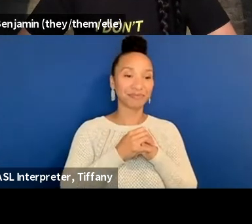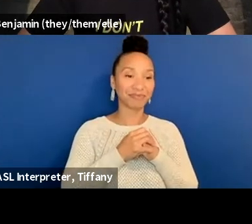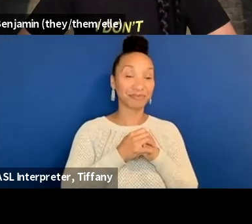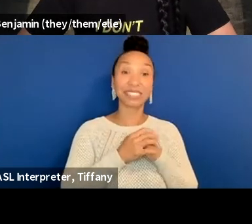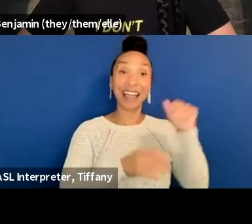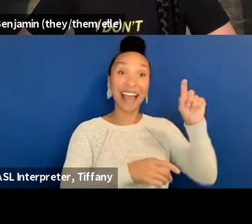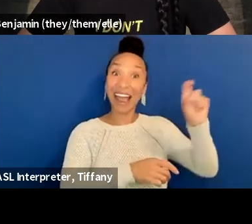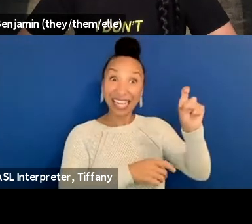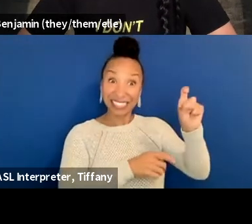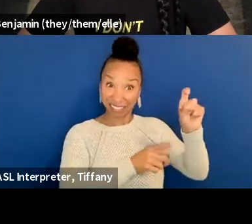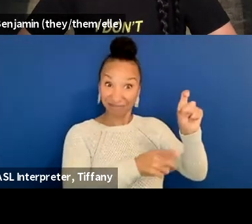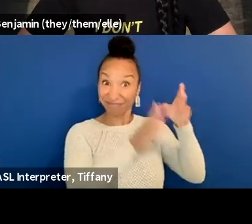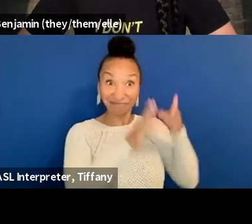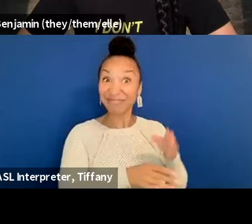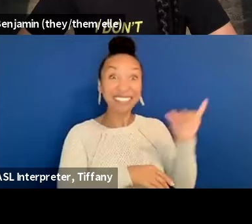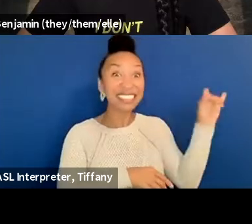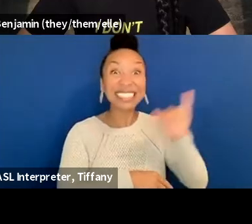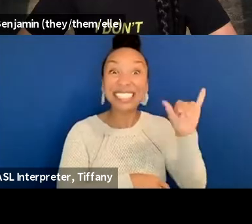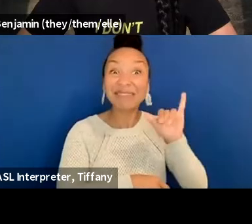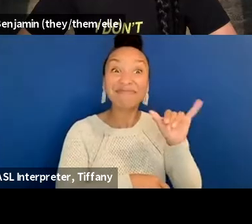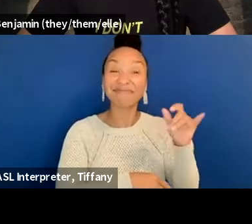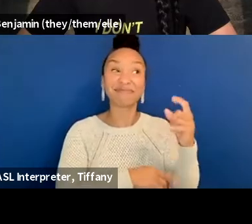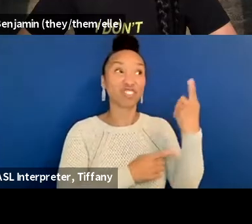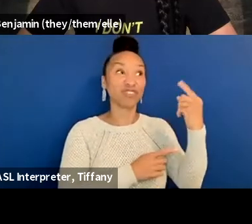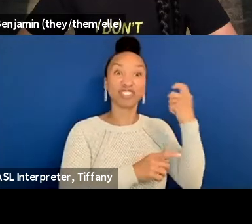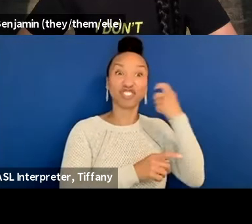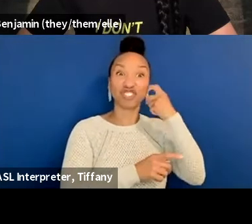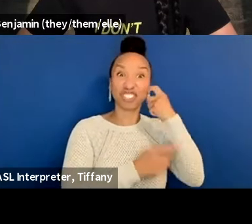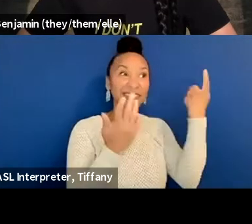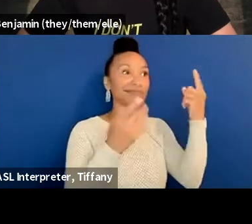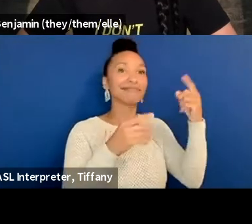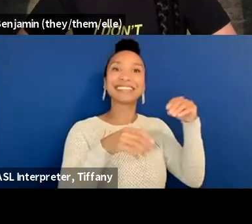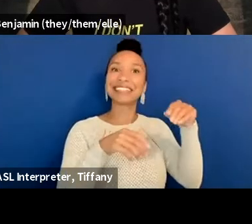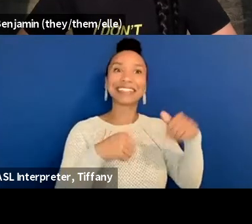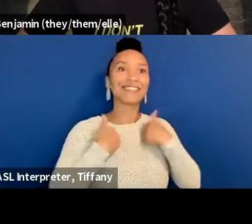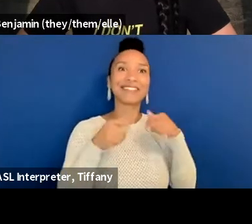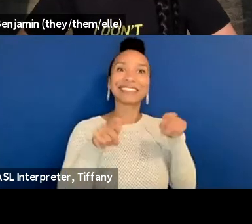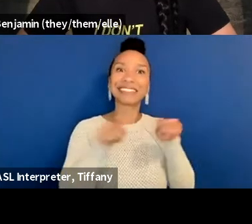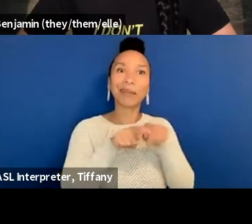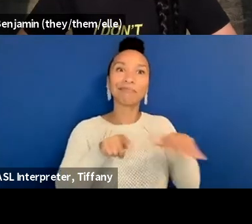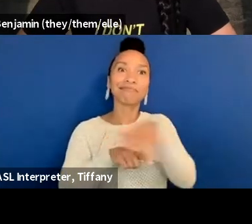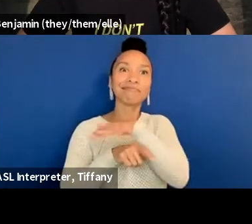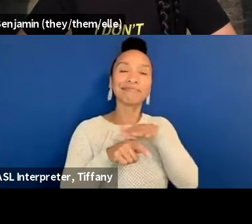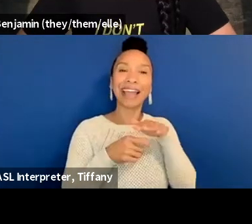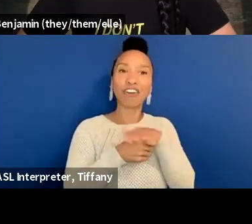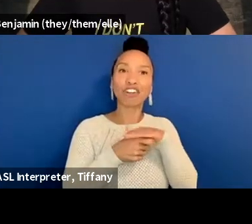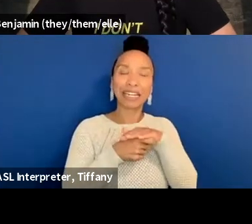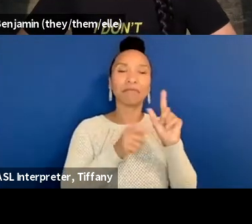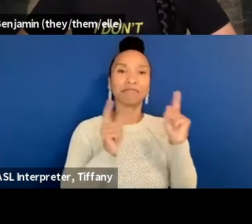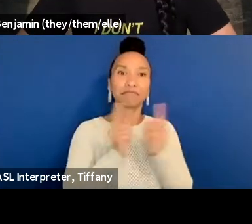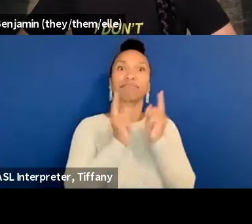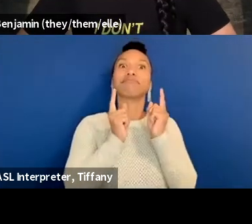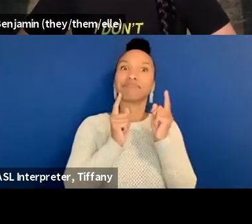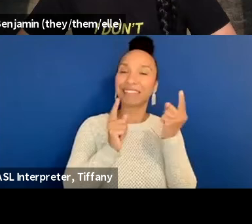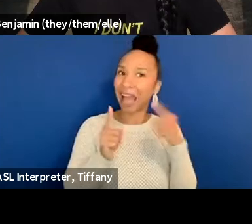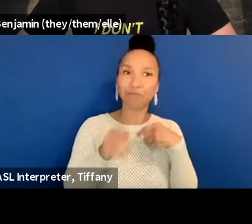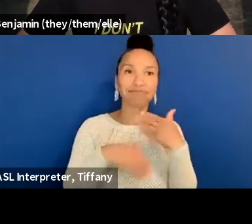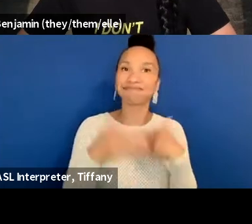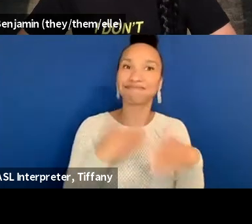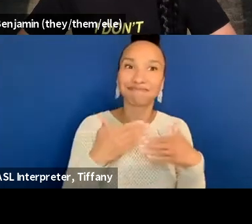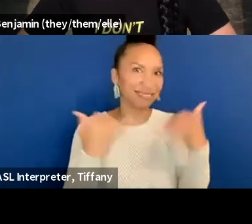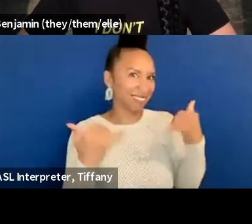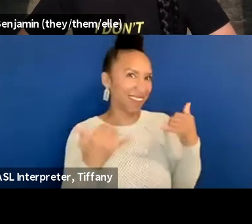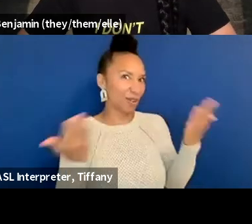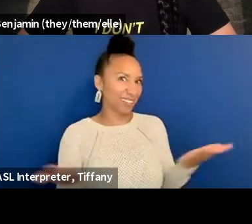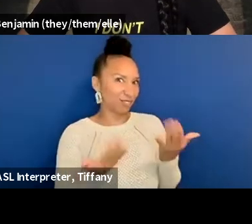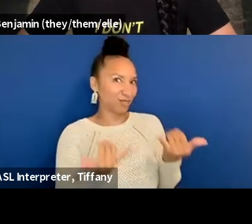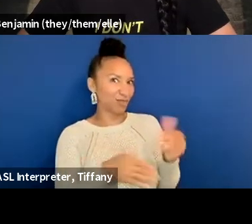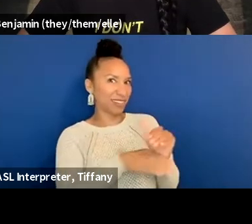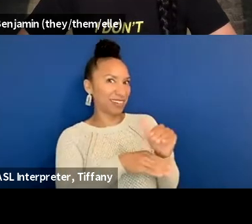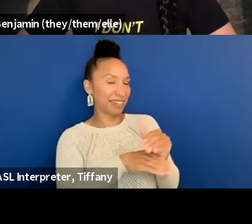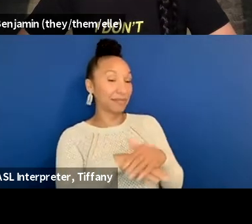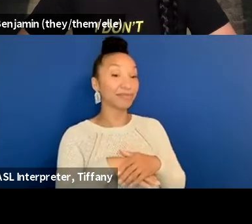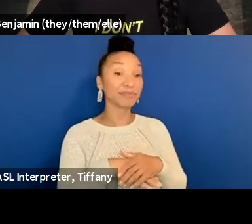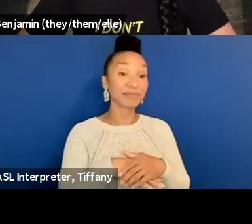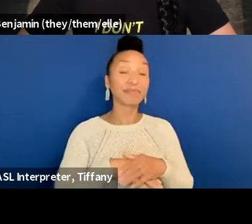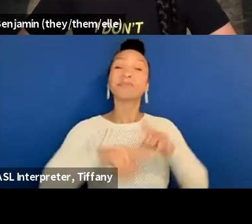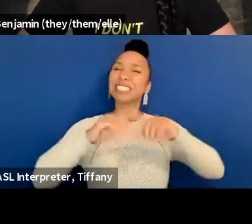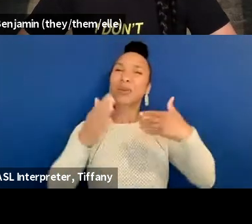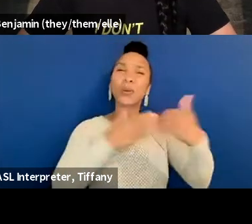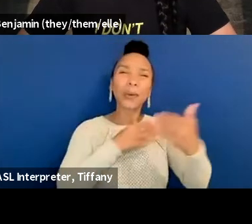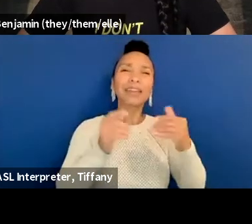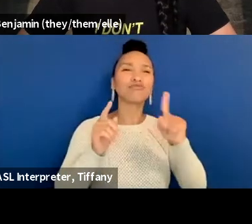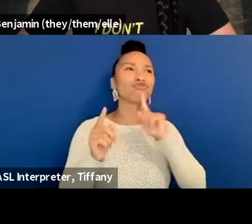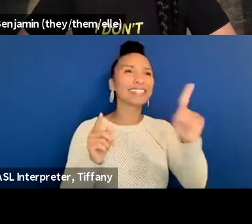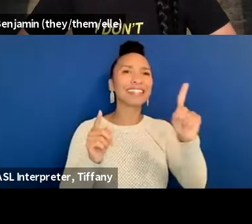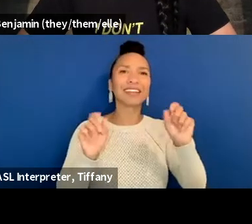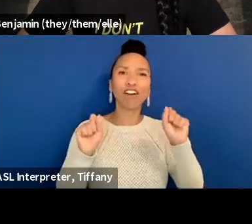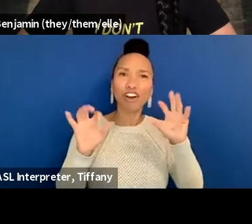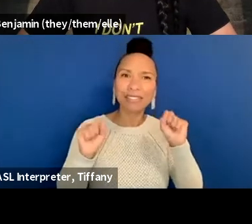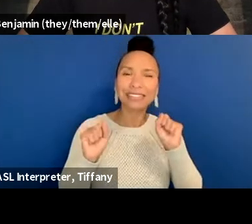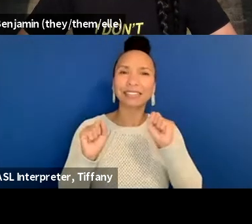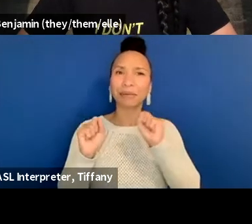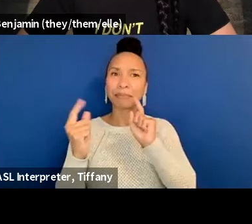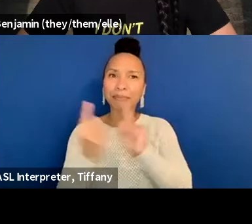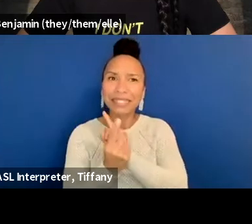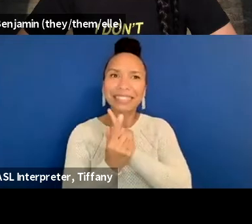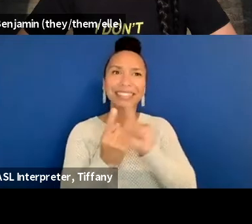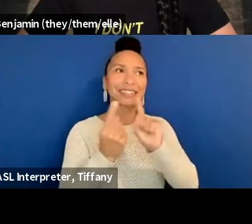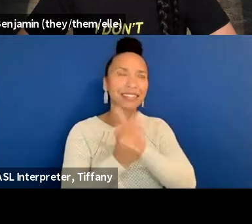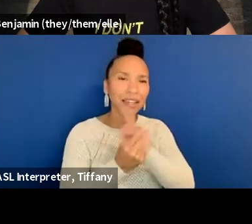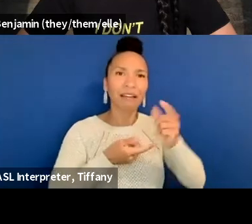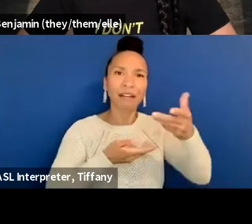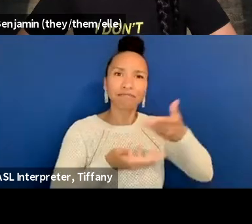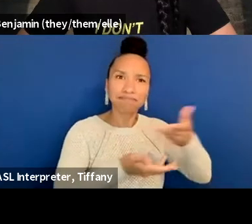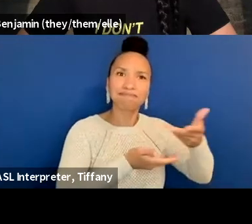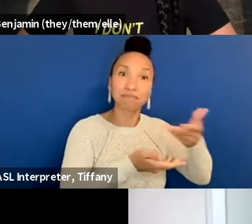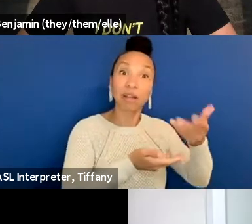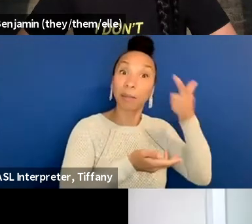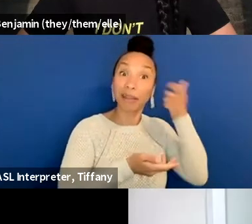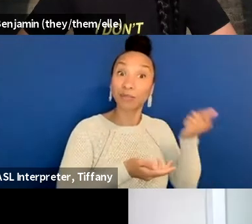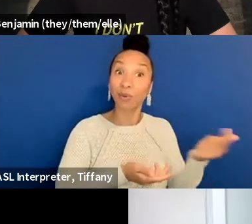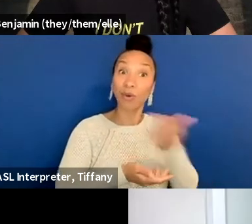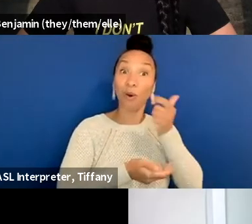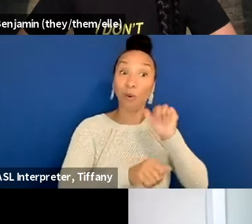Benjamin (they/them/elle): Meeting expression power unleashed through getting to work on this collaboratively across immense distance and I think, why has been we we wanted this physical something to land in the hands of people.